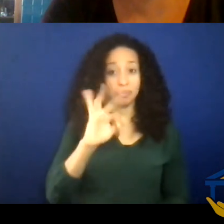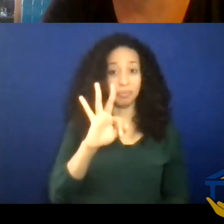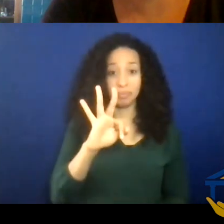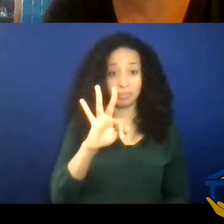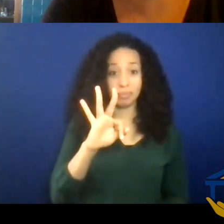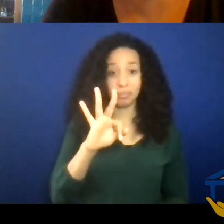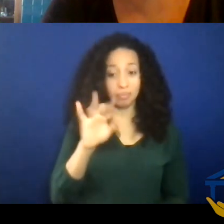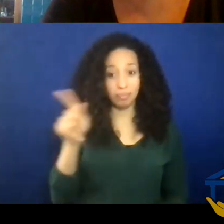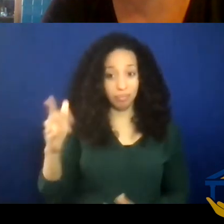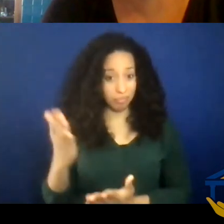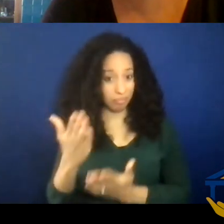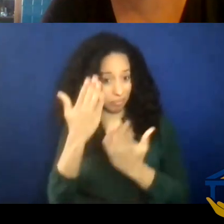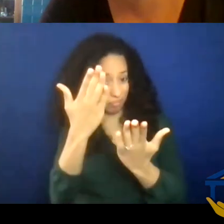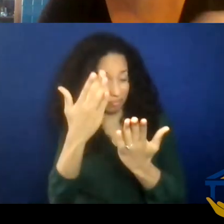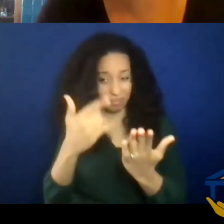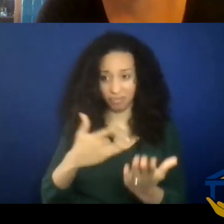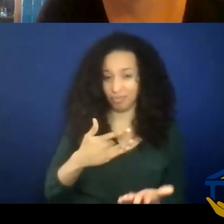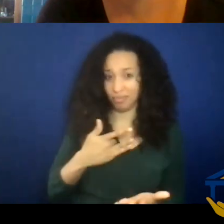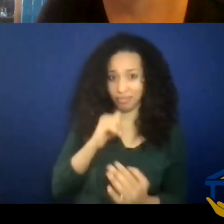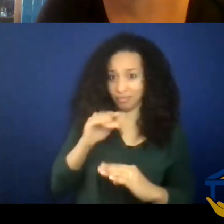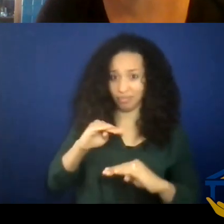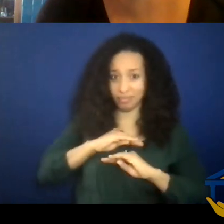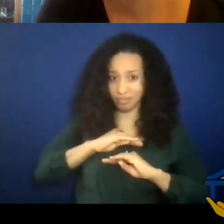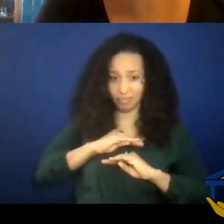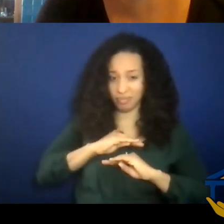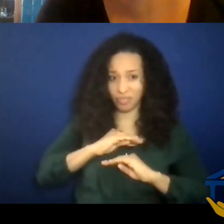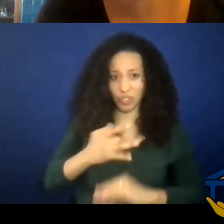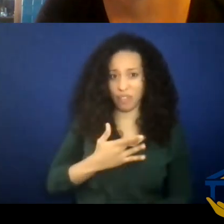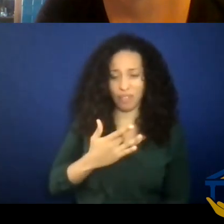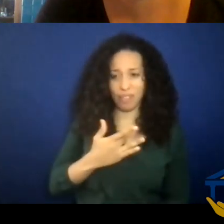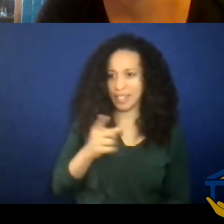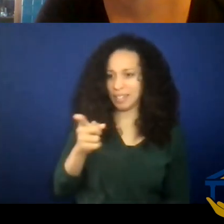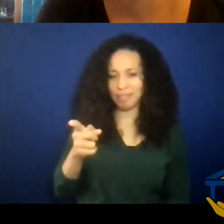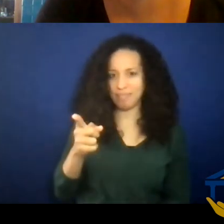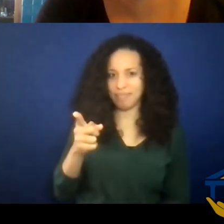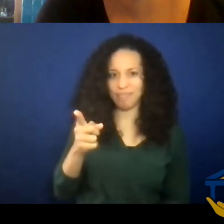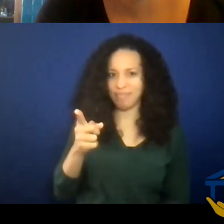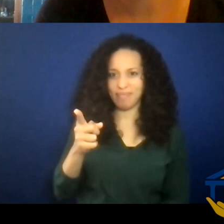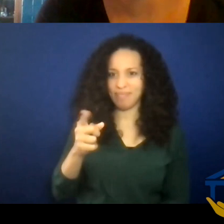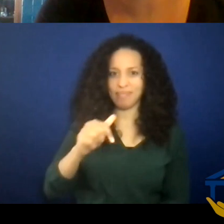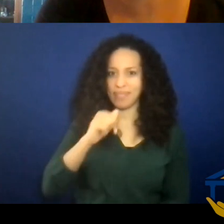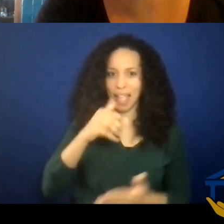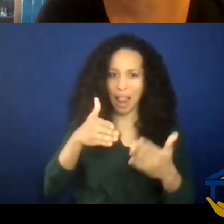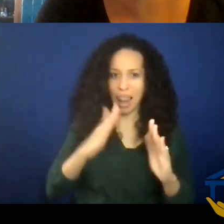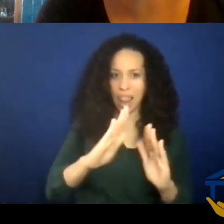and you don't think it will allow your child to make appropriate progress or you know that